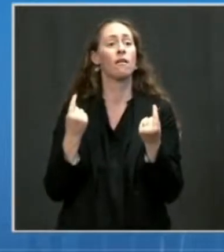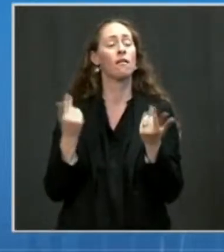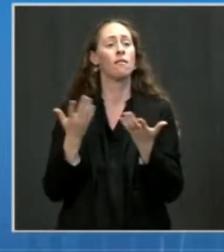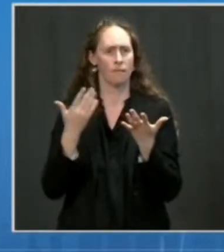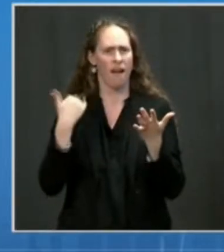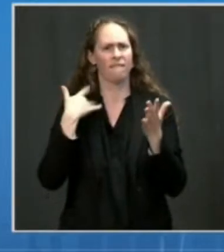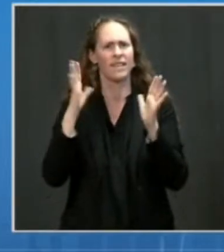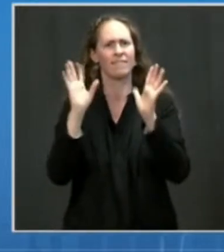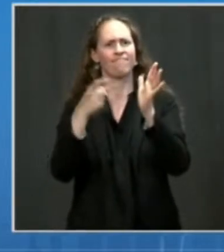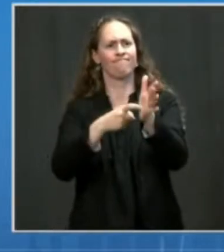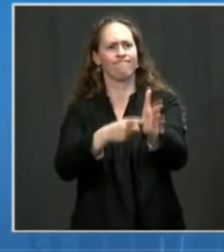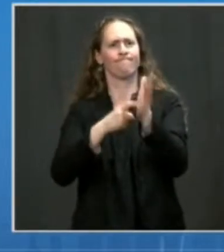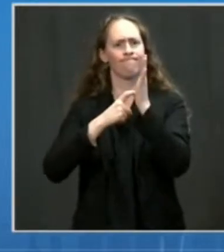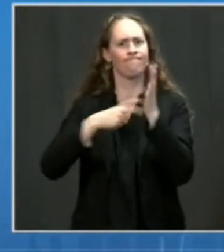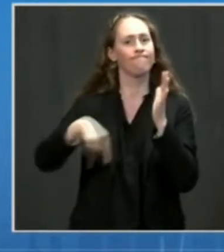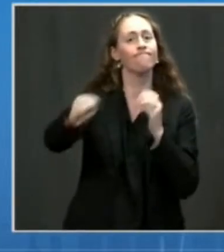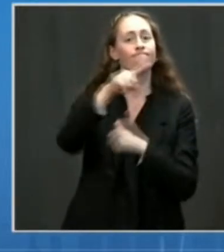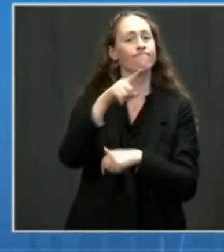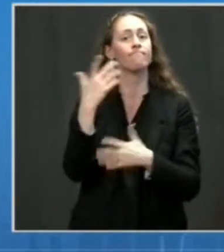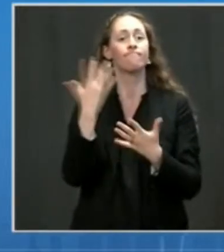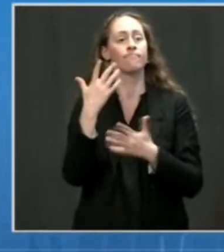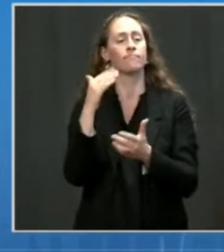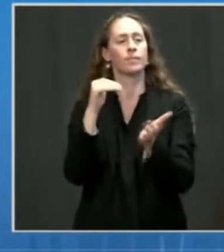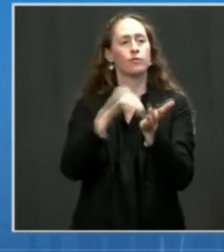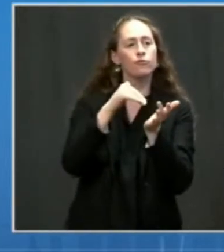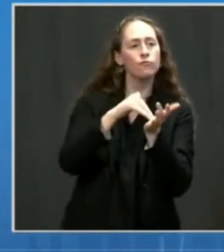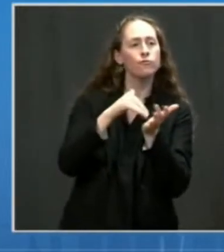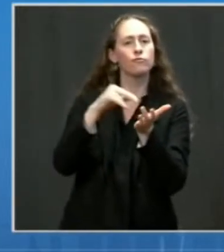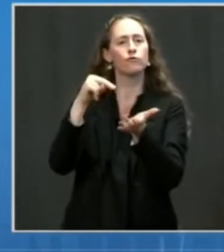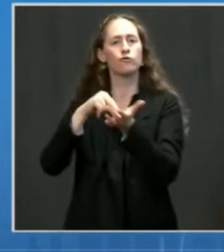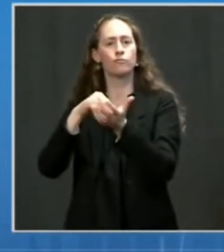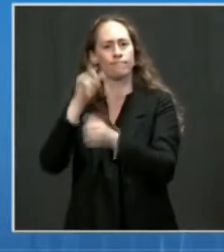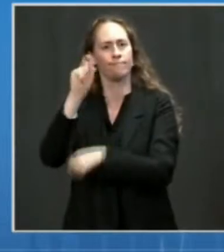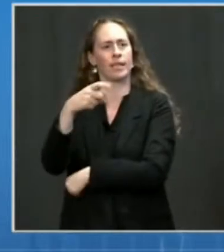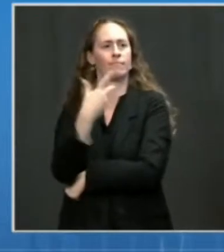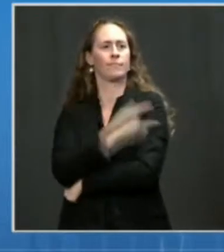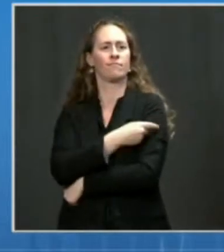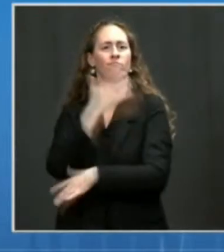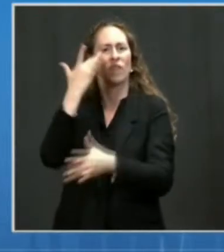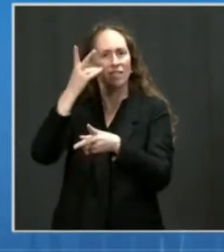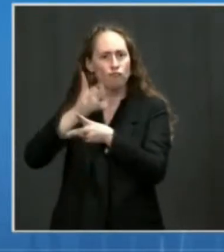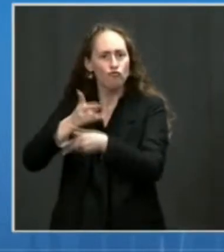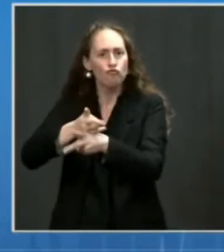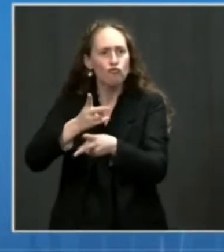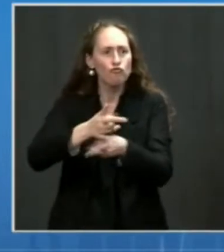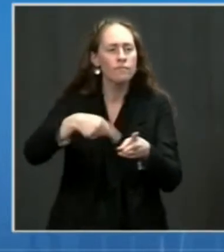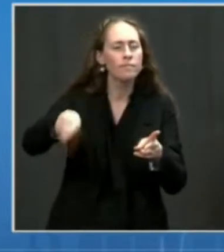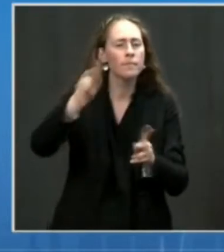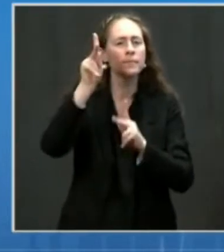AFFAIRS, AS YOU SAID, IS AN EXAMPLE OF VACCINE REQUIREMENT